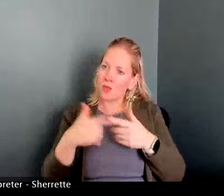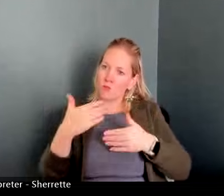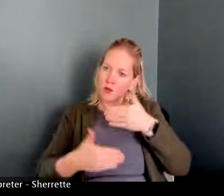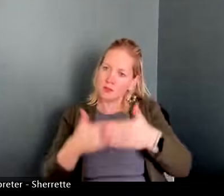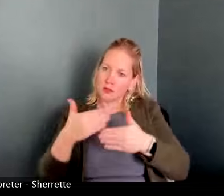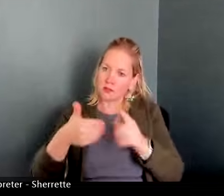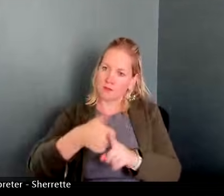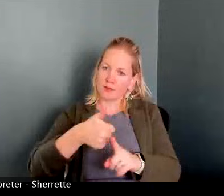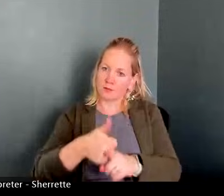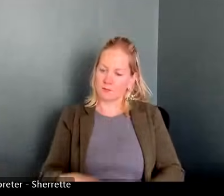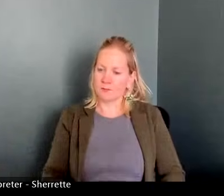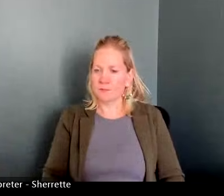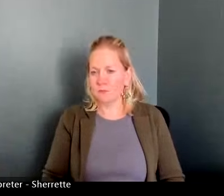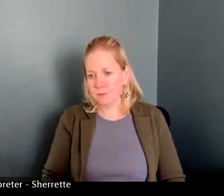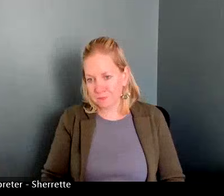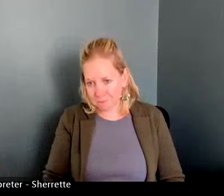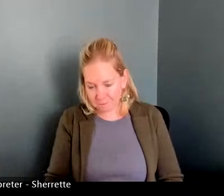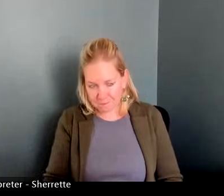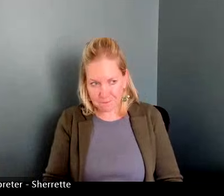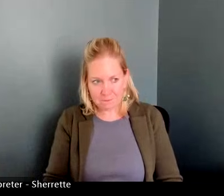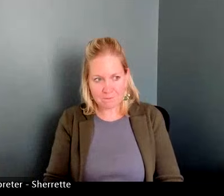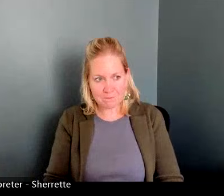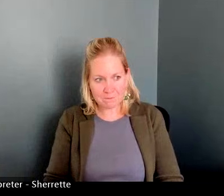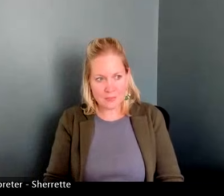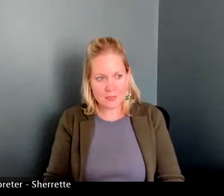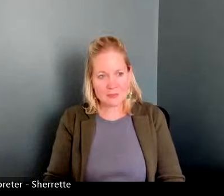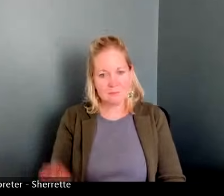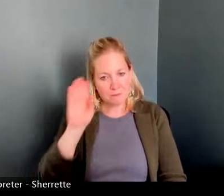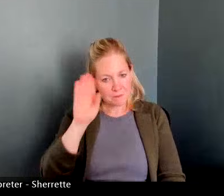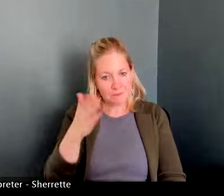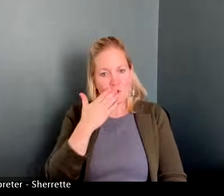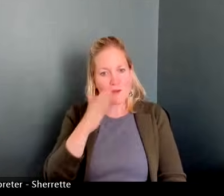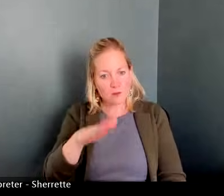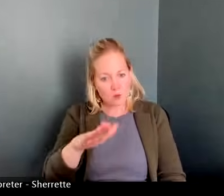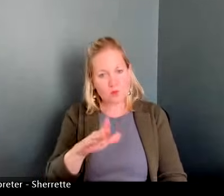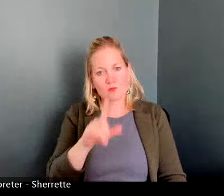Megha Kaushal: Sure. Good afternoon, everybody. It's great to join all of you. So,